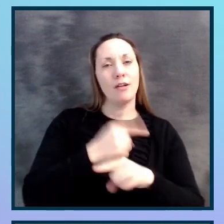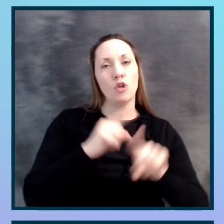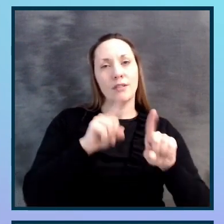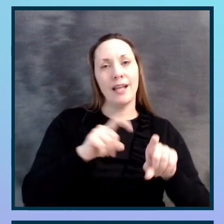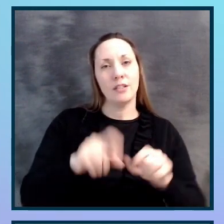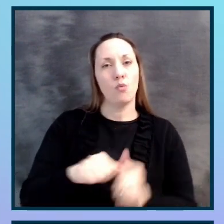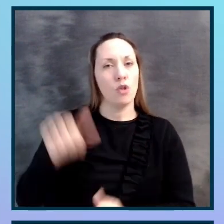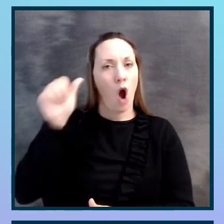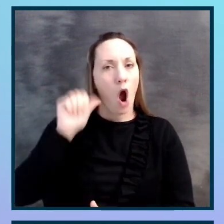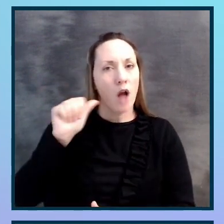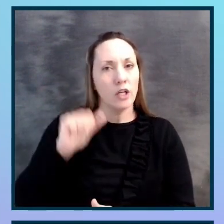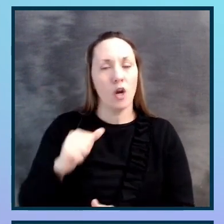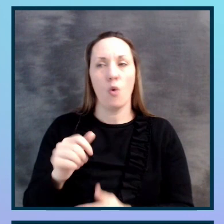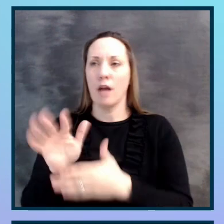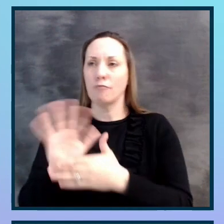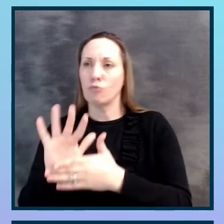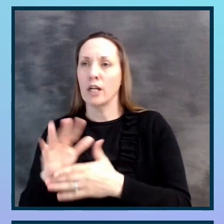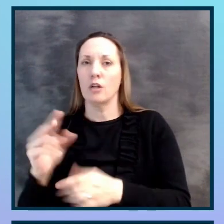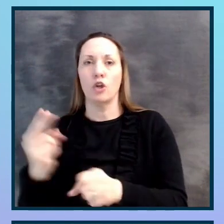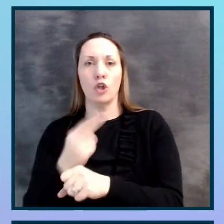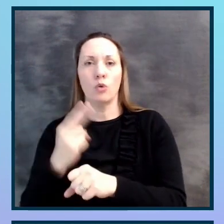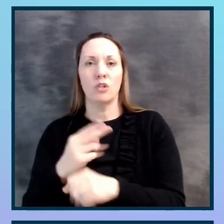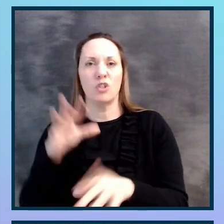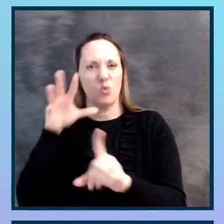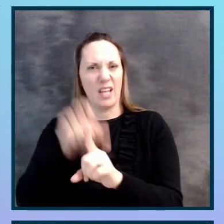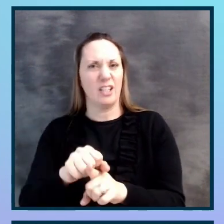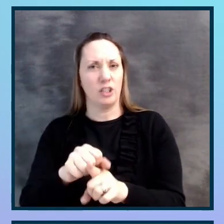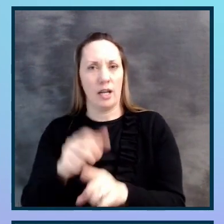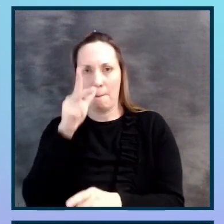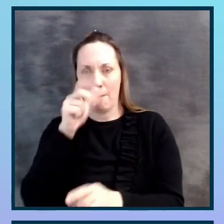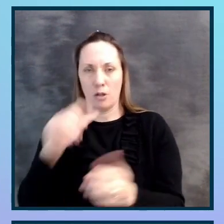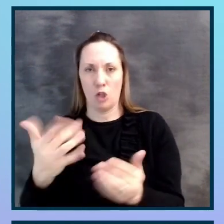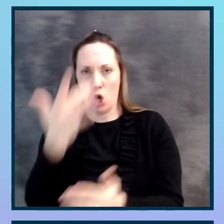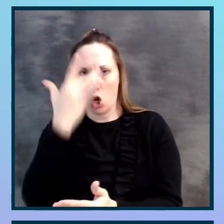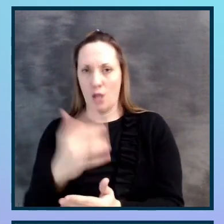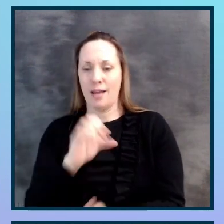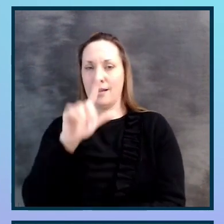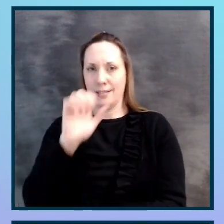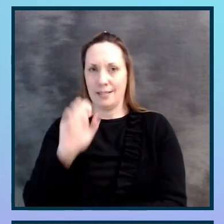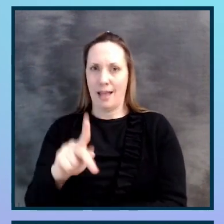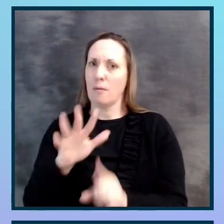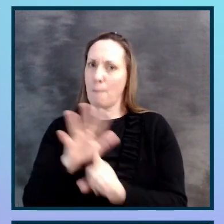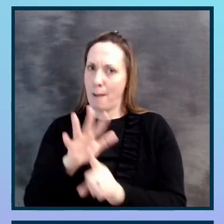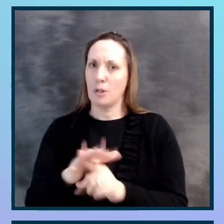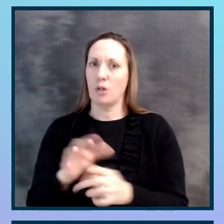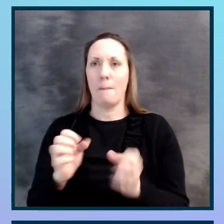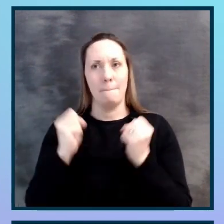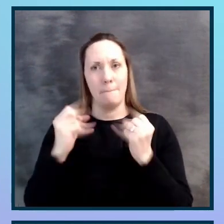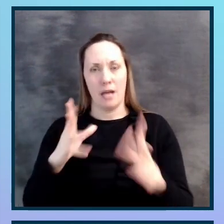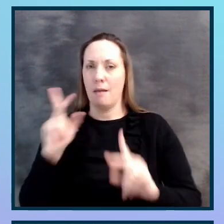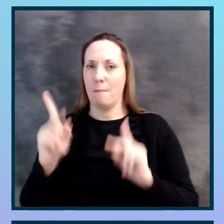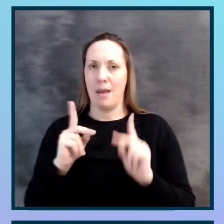to catch regressions early. Slack is a really big product with a lot of people working on it and things slip past our fingers,